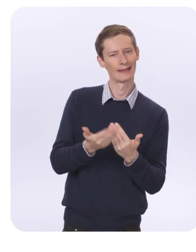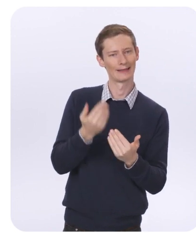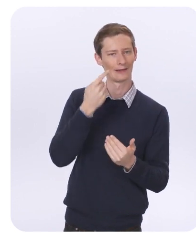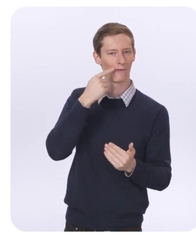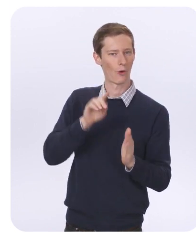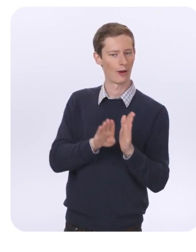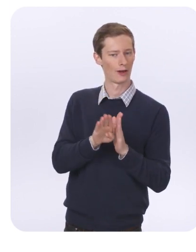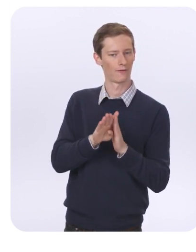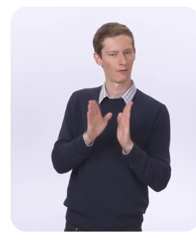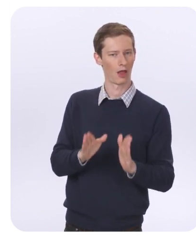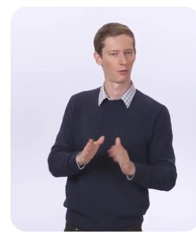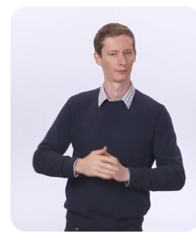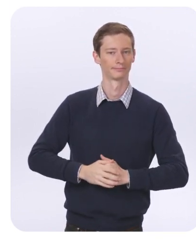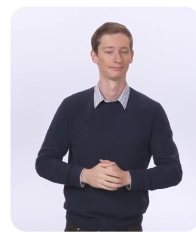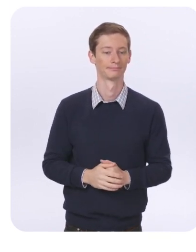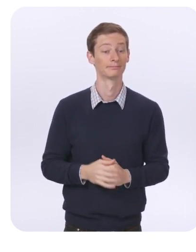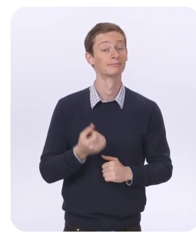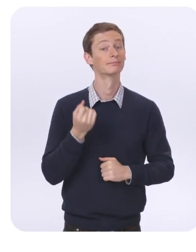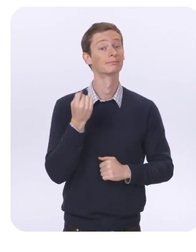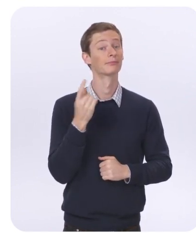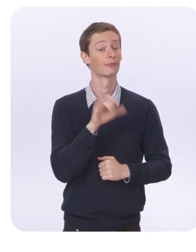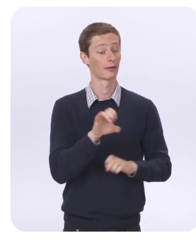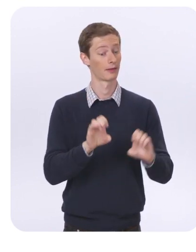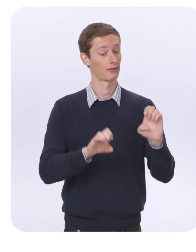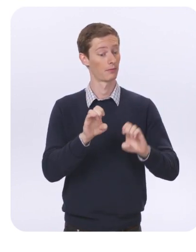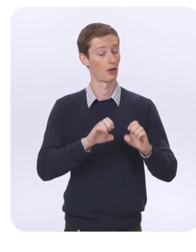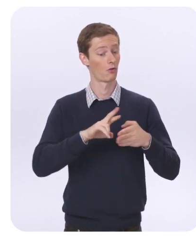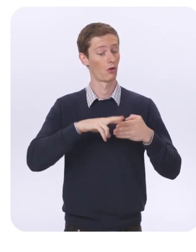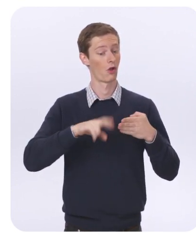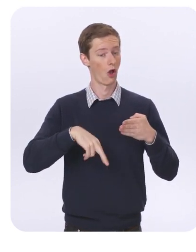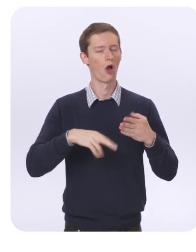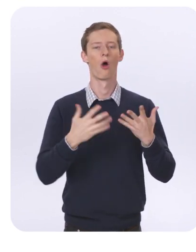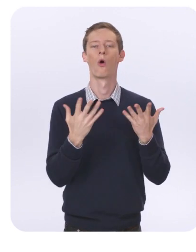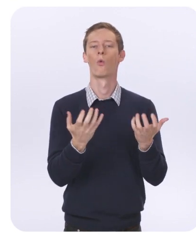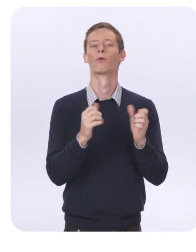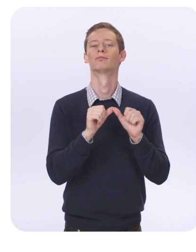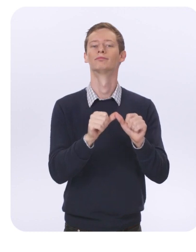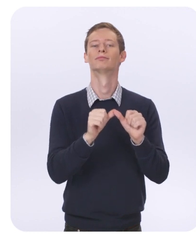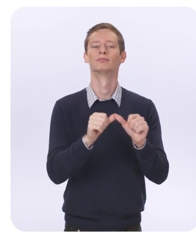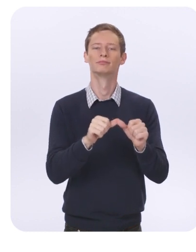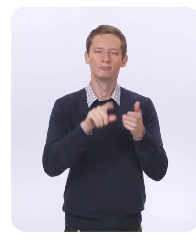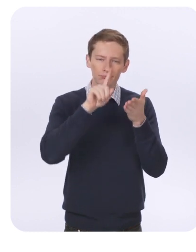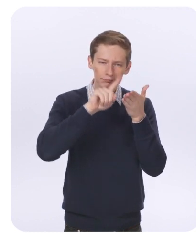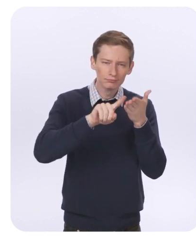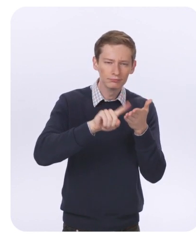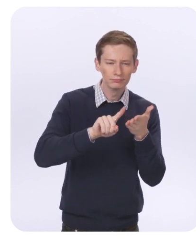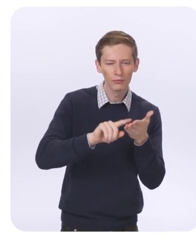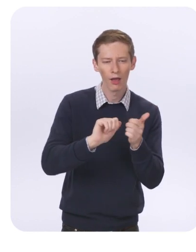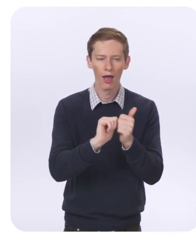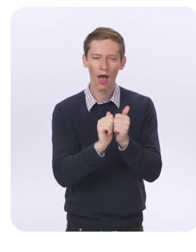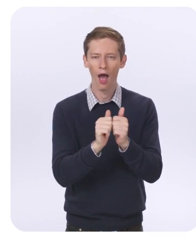Our next steps are to refine the UI of the experience, enable users to opt out of the experience if they don’t want to see it,